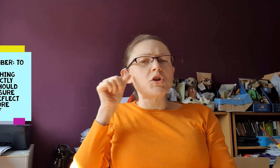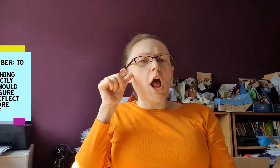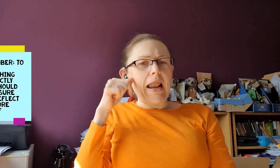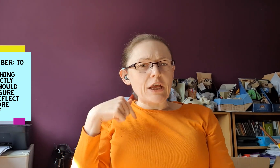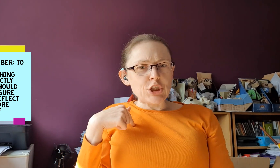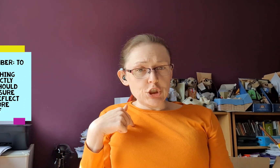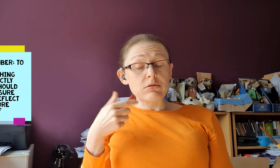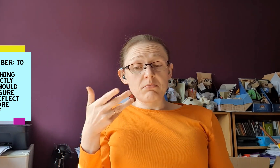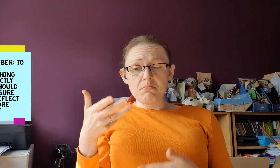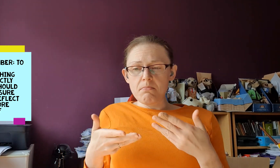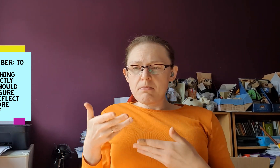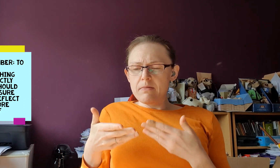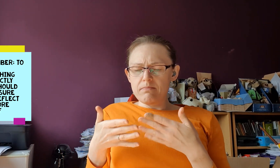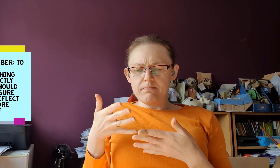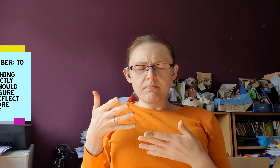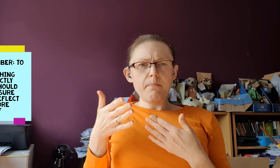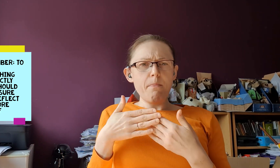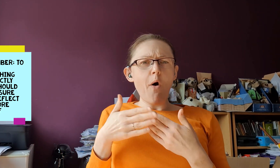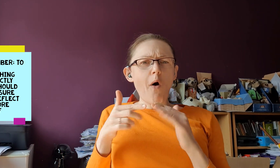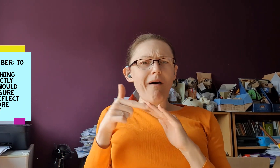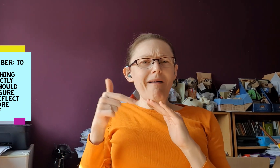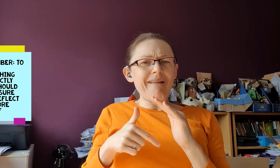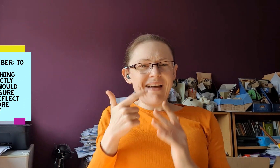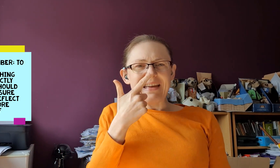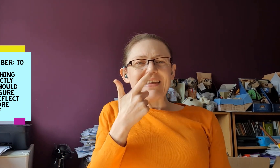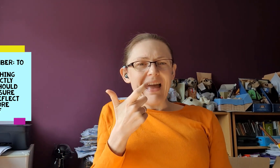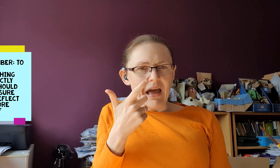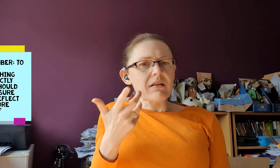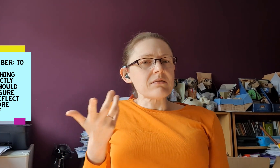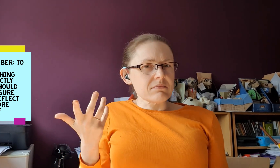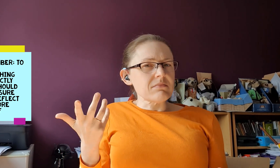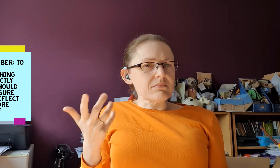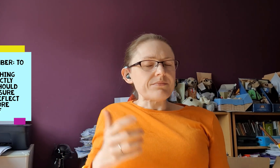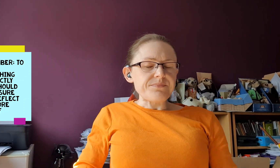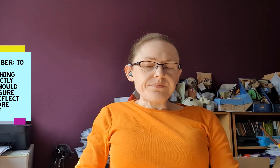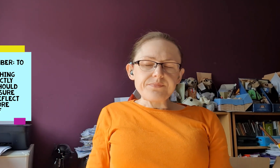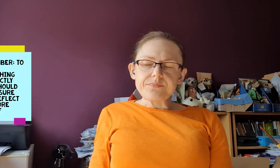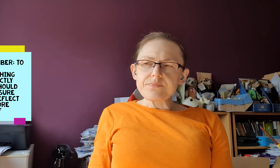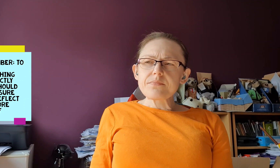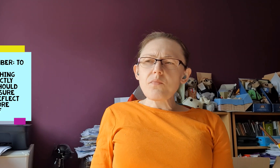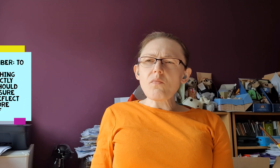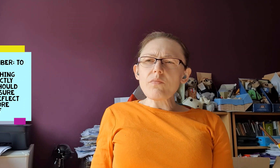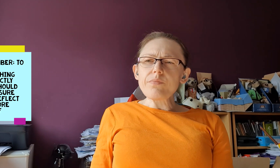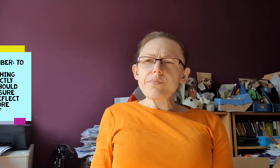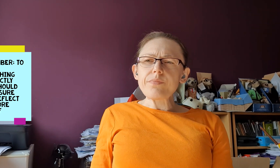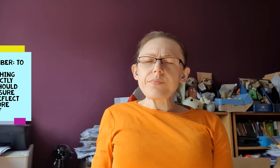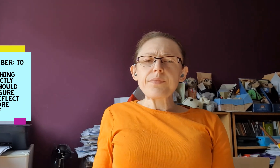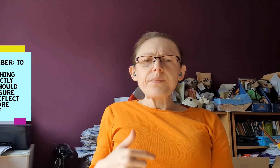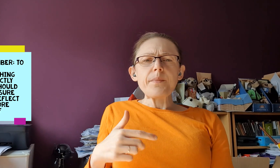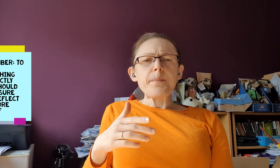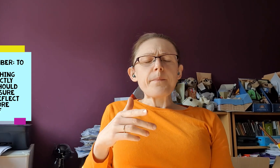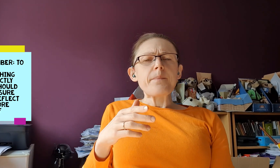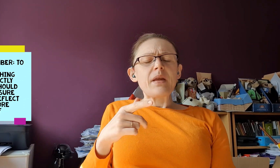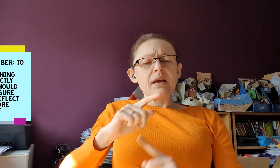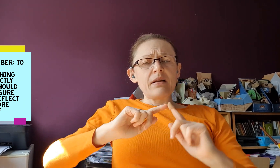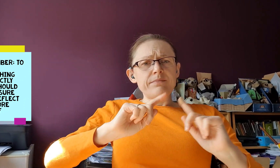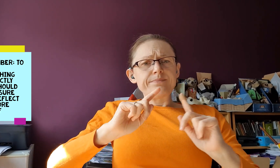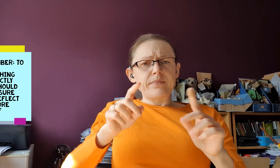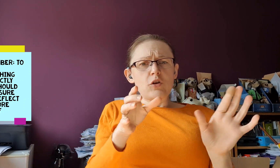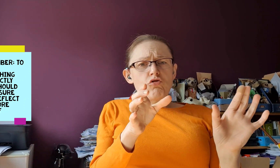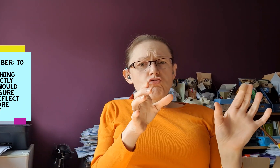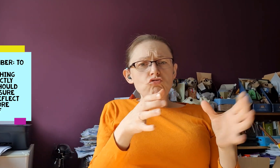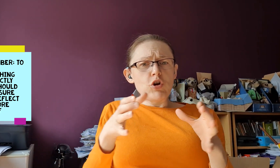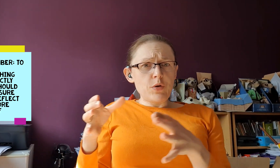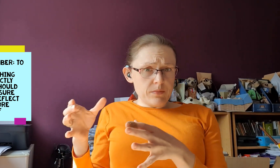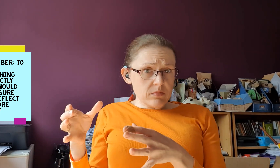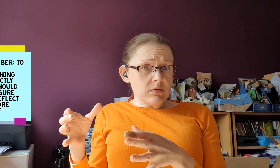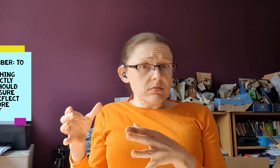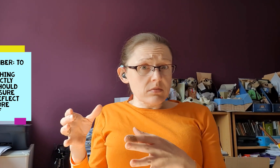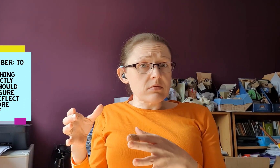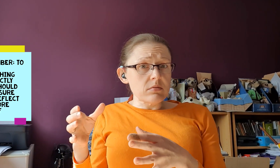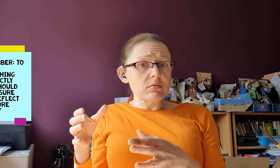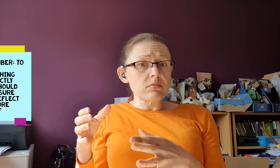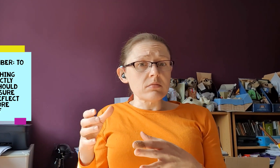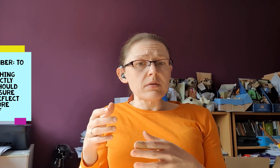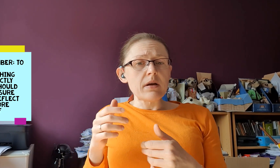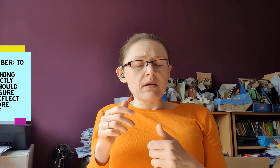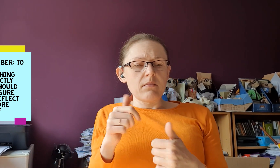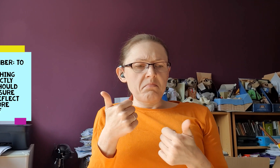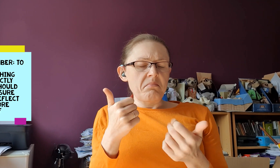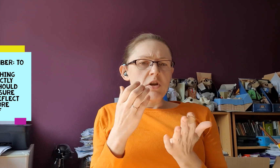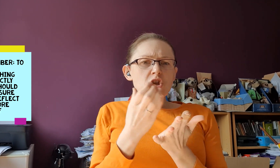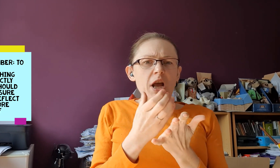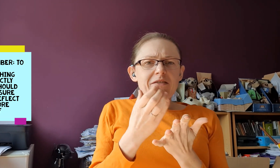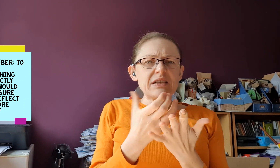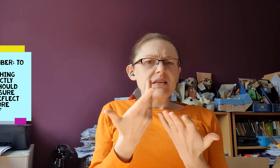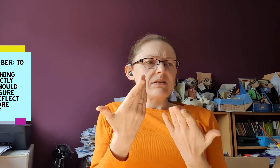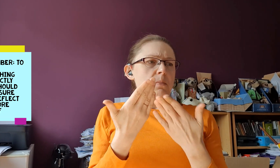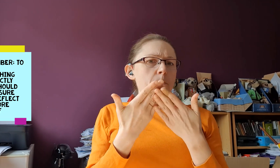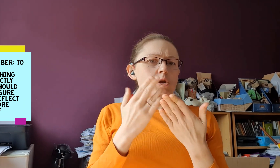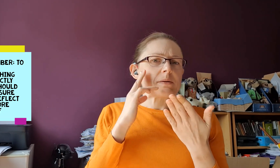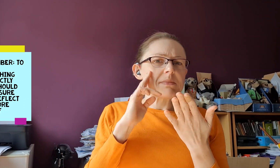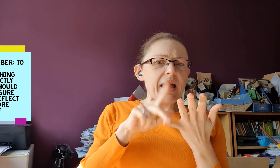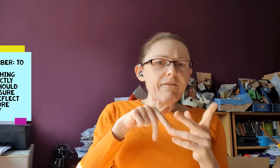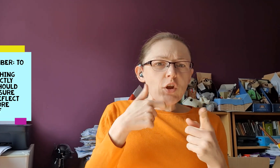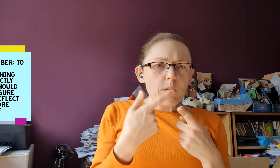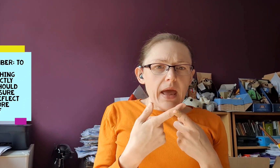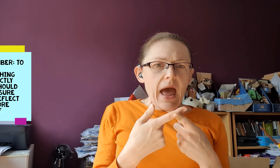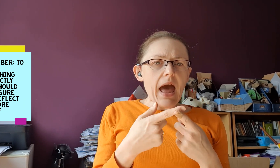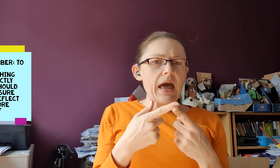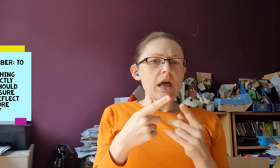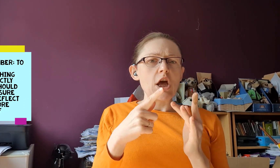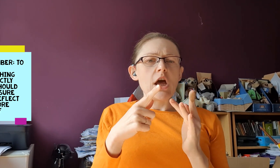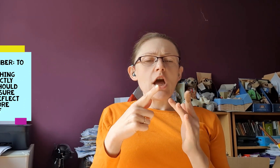There are groups... such as Muslim Deaf UK,